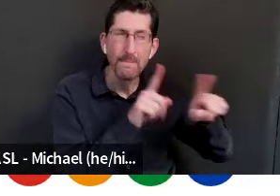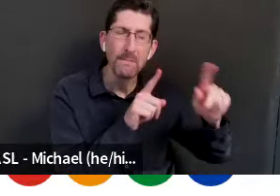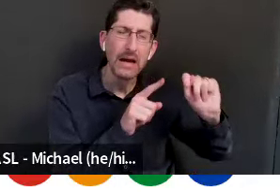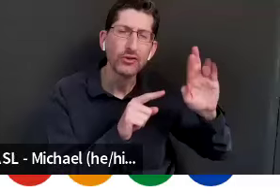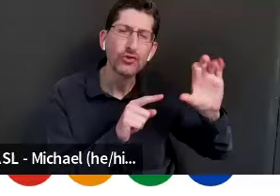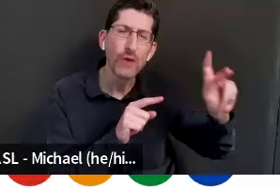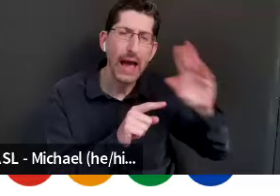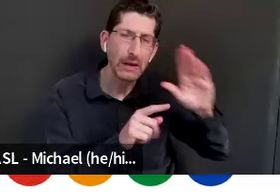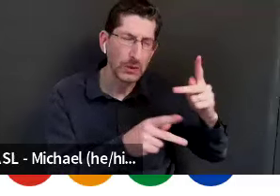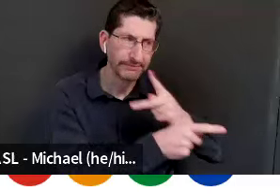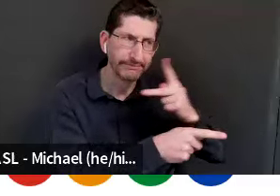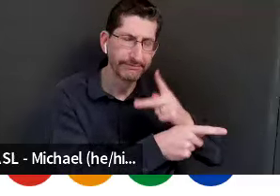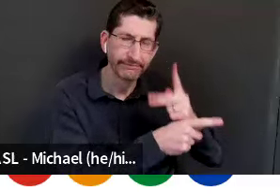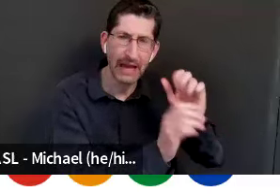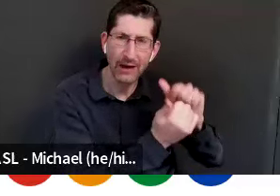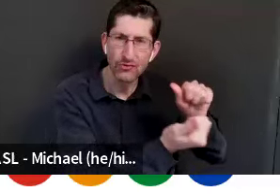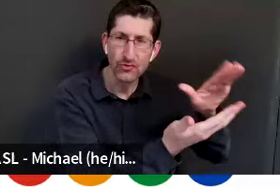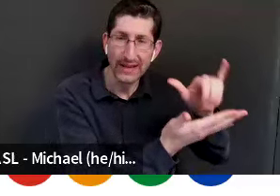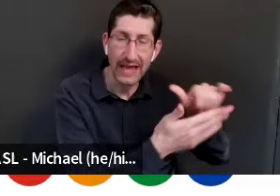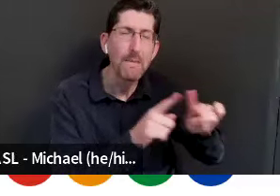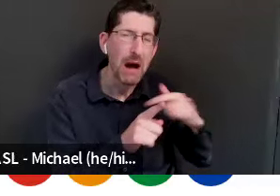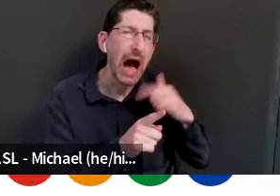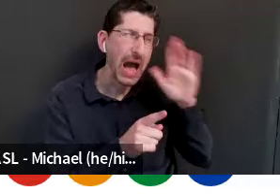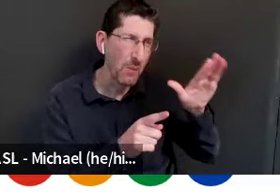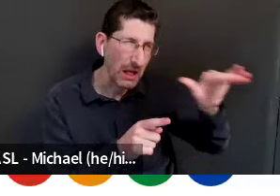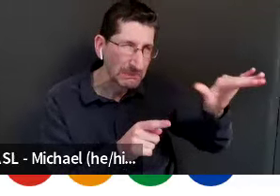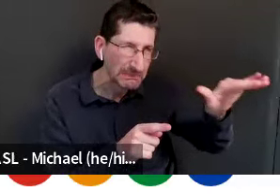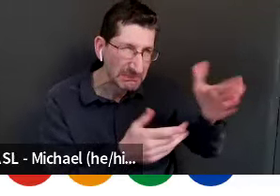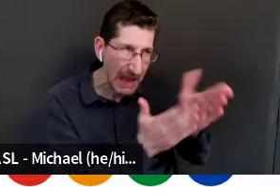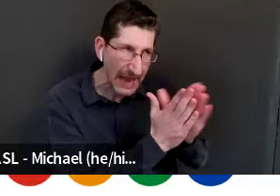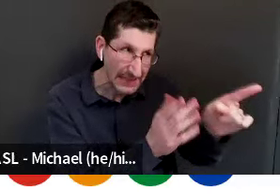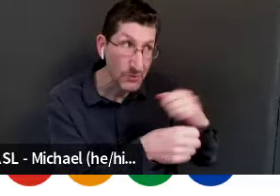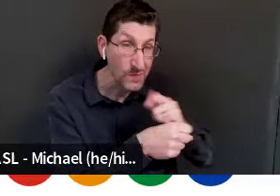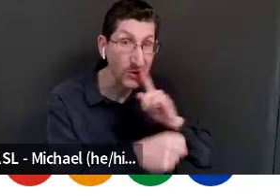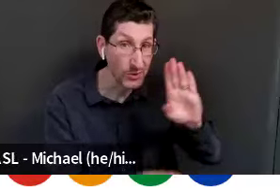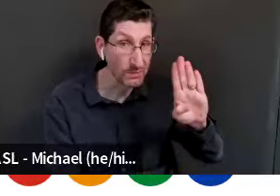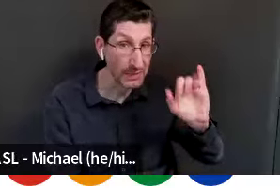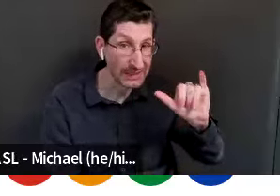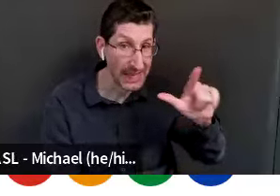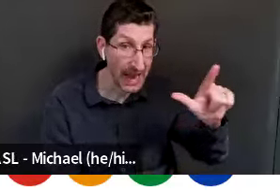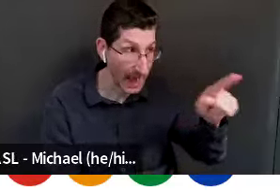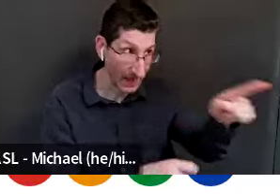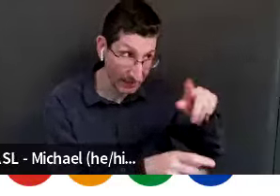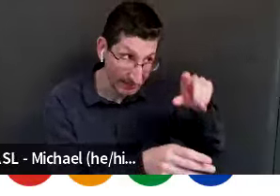ADDRESS IN THE SPARE SYSTEM COMES UP WITH A DIFFERENT RESULT. THEY WILL TROUBLESHOOT THAT AND MAKE SURE IT IS CORRECTED. I'LL MAKE SURE THEY SPECIFICALLY